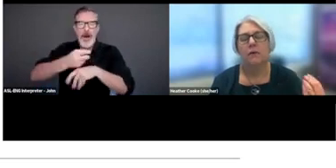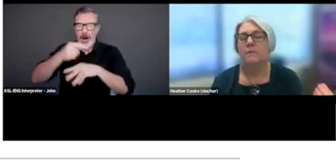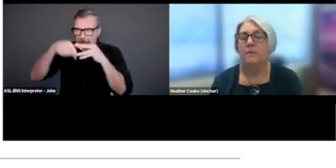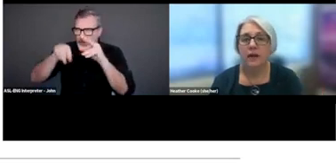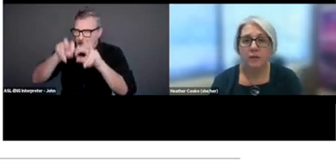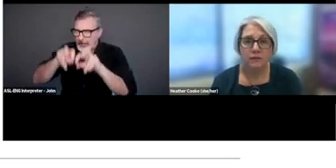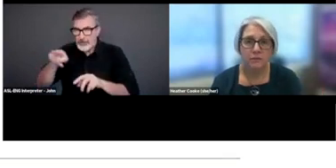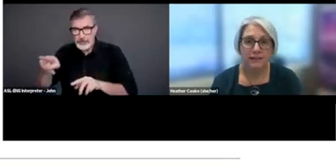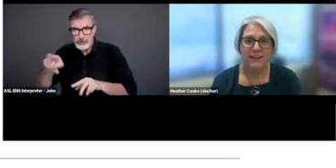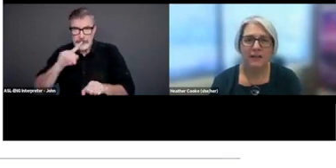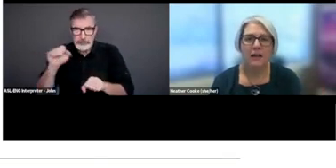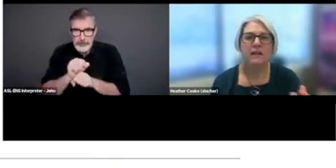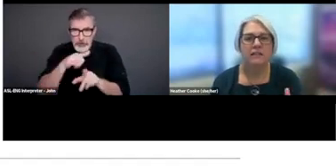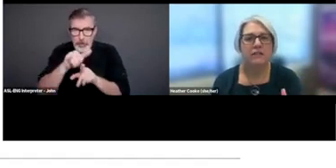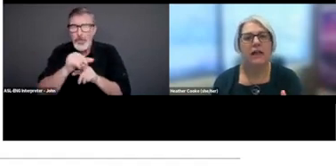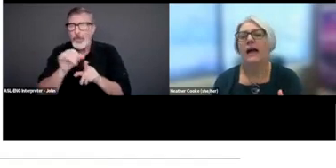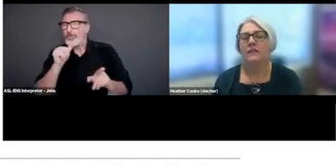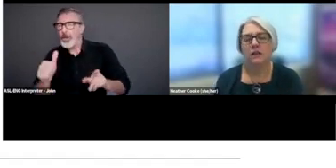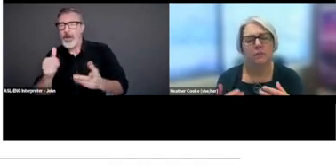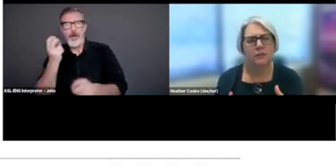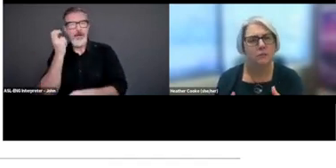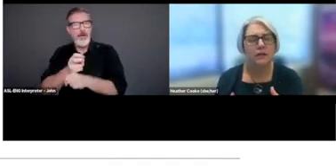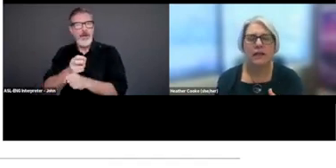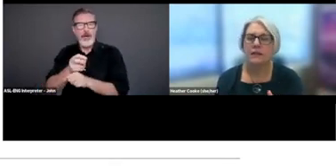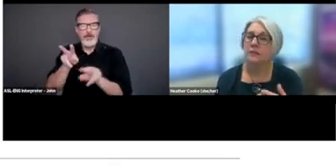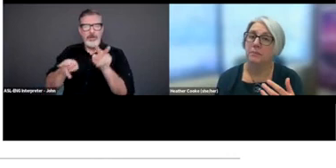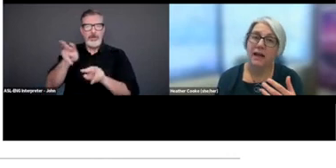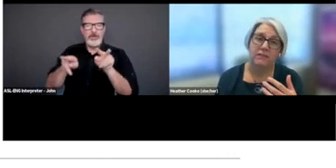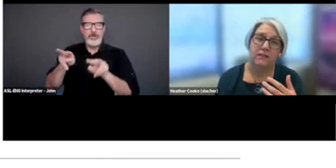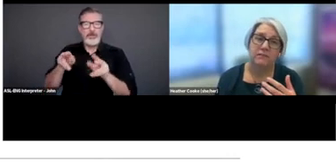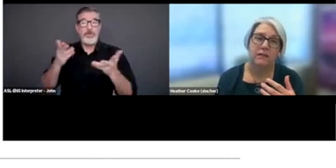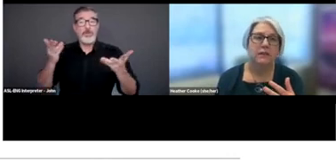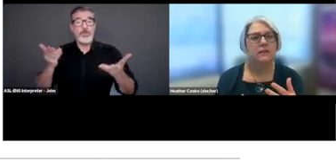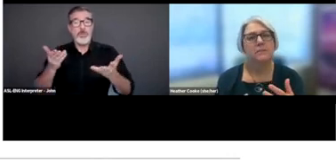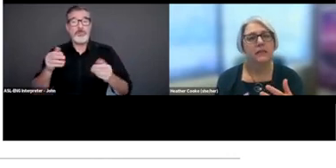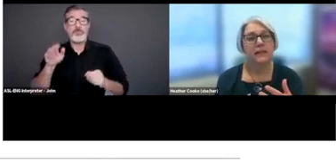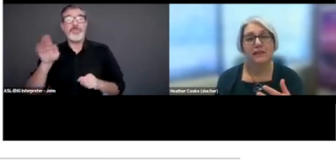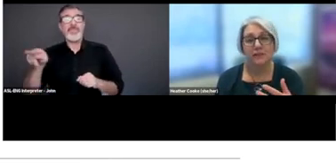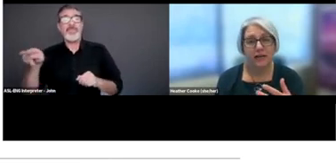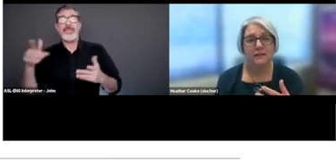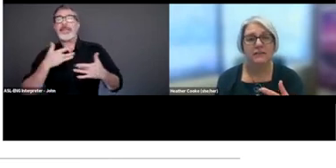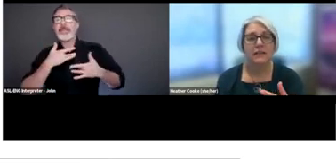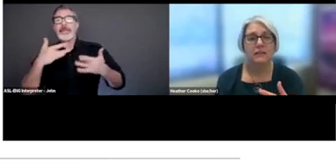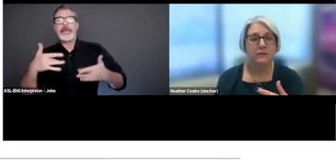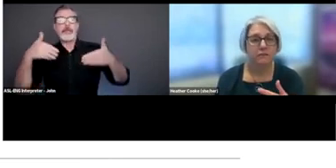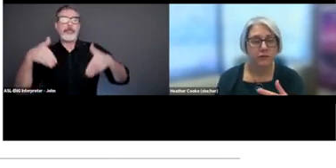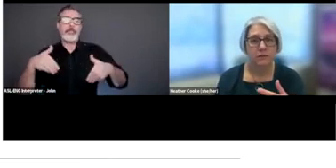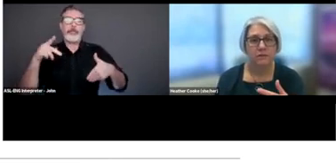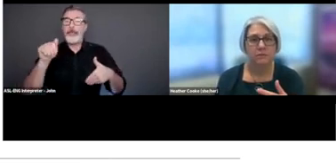So compared with bullying, uncivil acts are much more likely to be passive, to be indirect and to be verbal. And